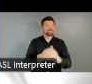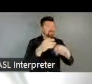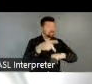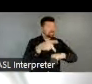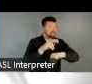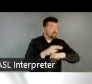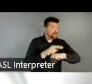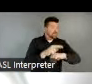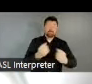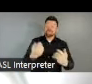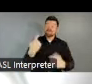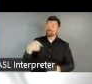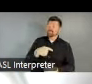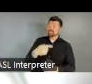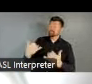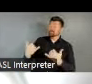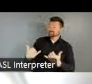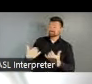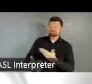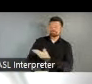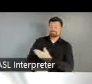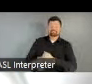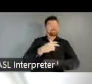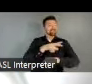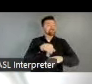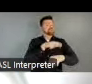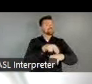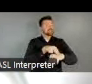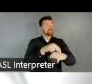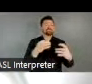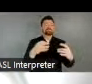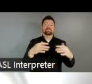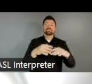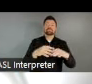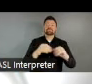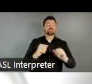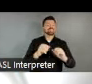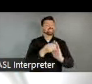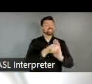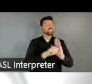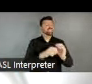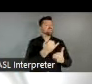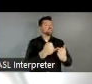us are in attendance for the National Assembly of State Arts Agencies. My name is Michael Orlove.